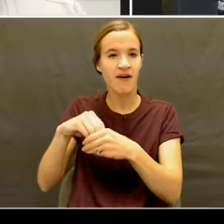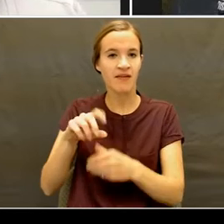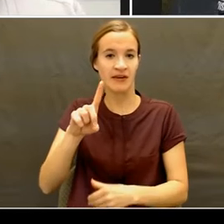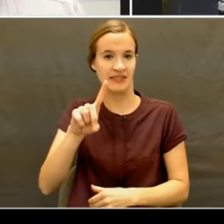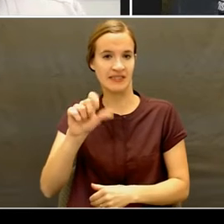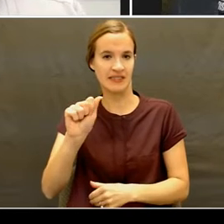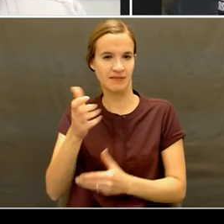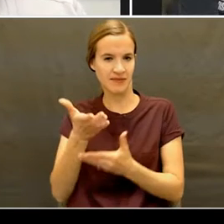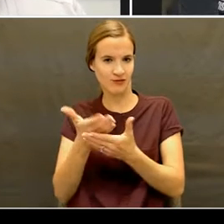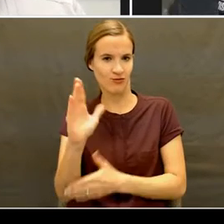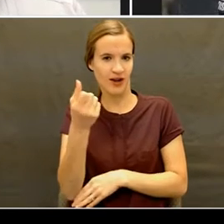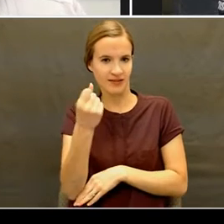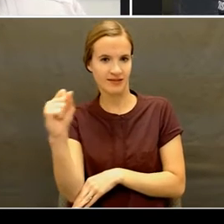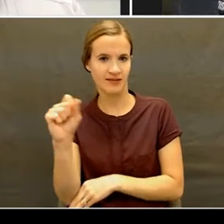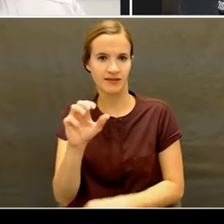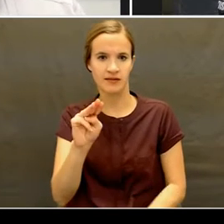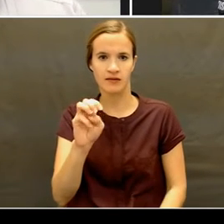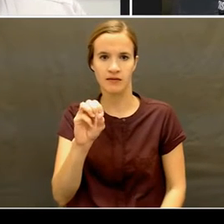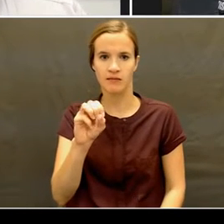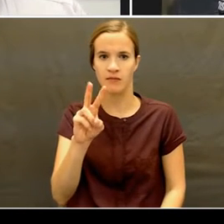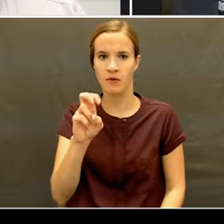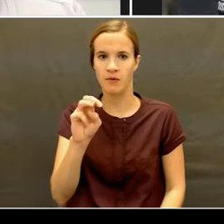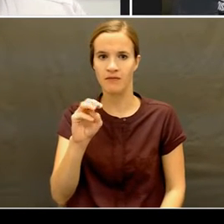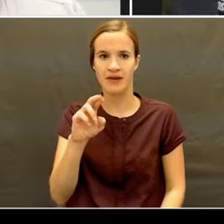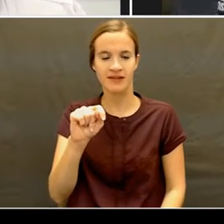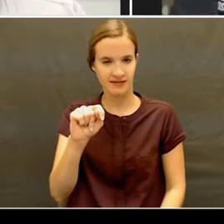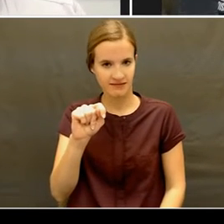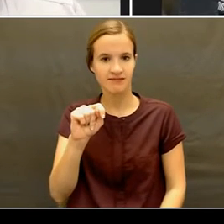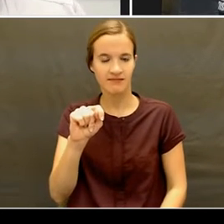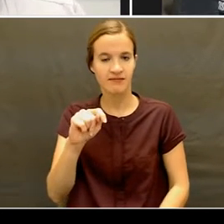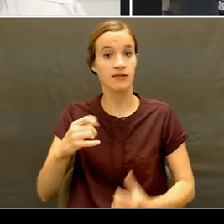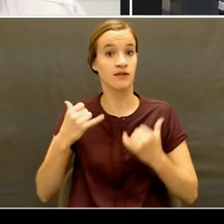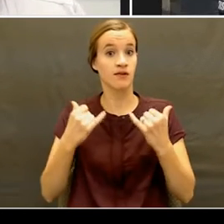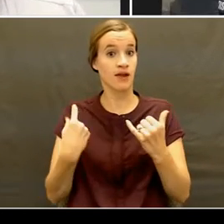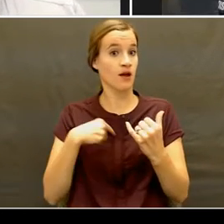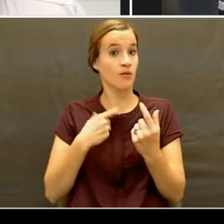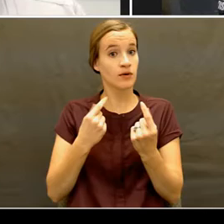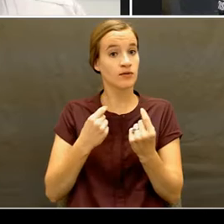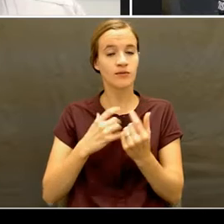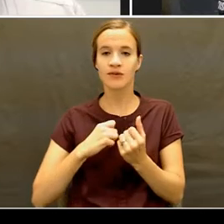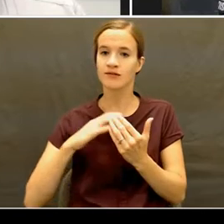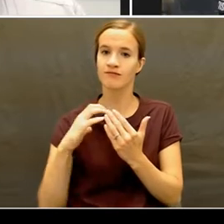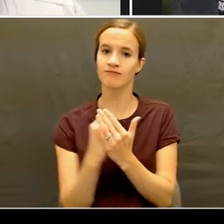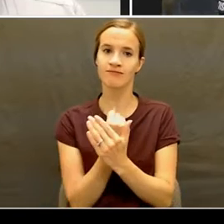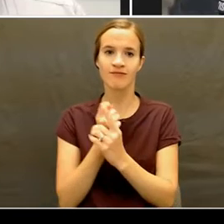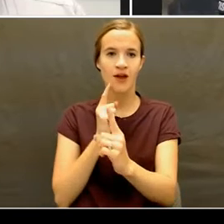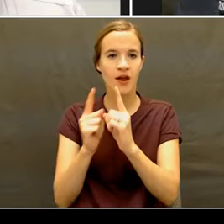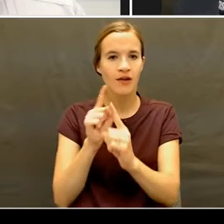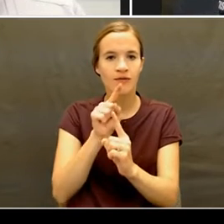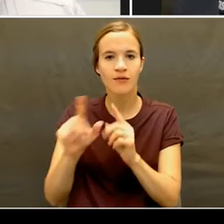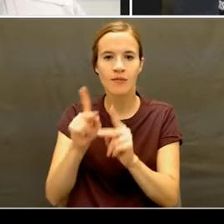pretty popular. So we wanted to kick off our interview series with talking with someone that